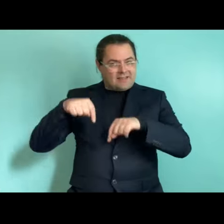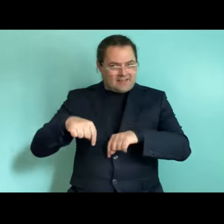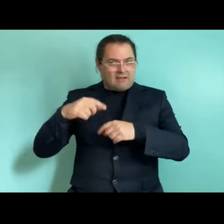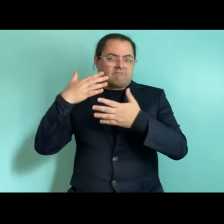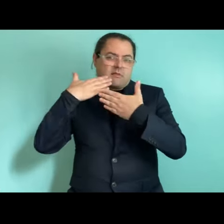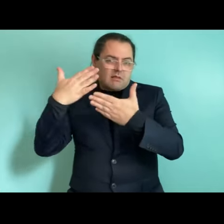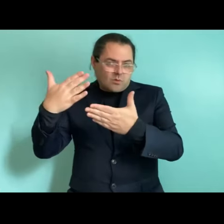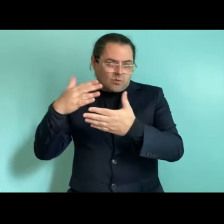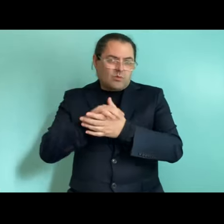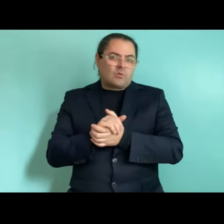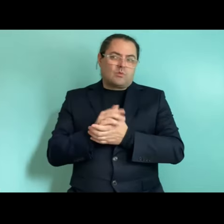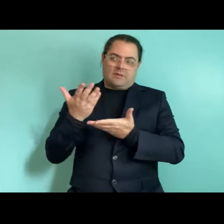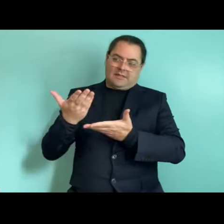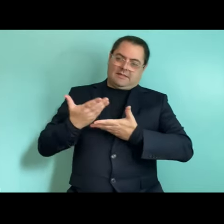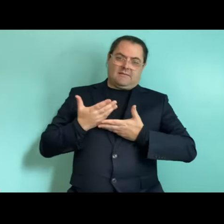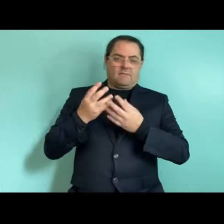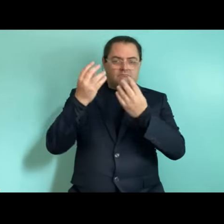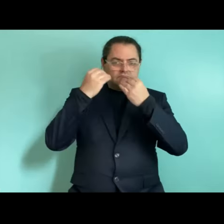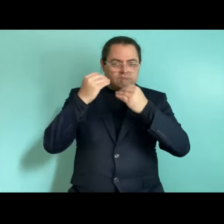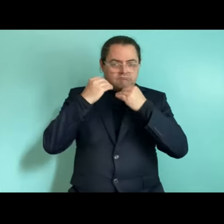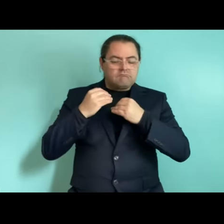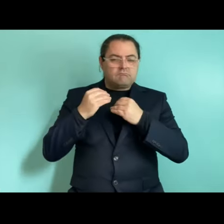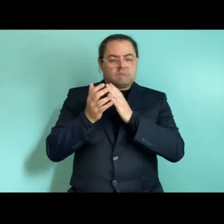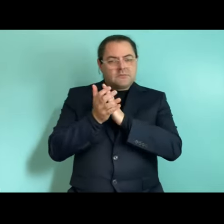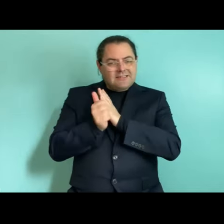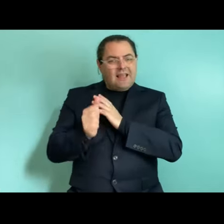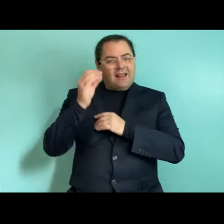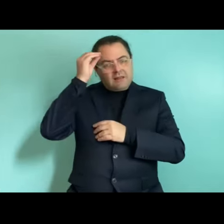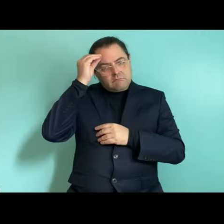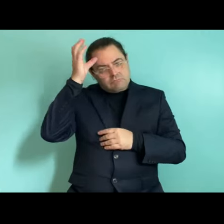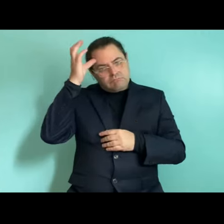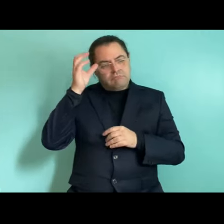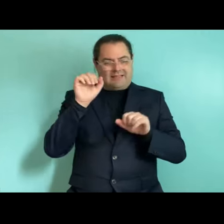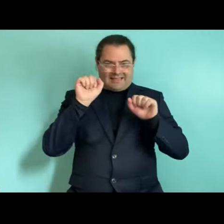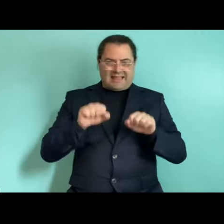provide me with enough skills and Charlotte can be in a better position to manage the